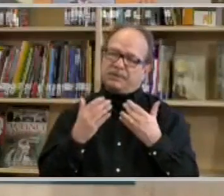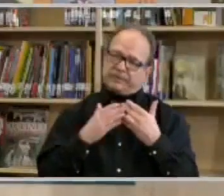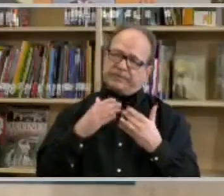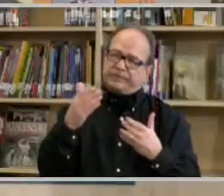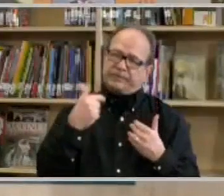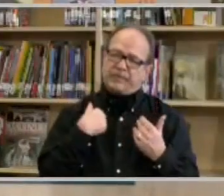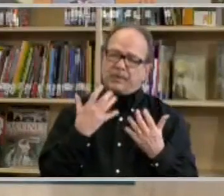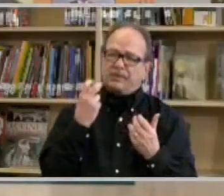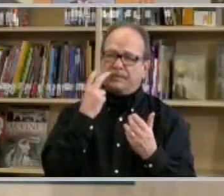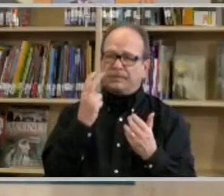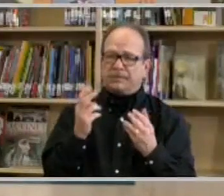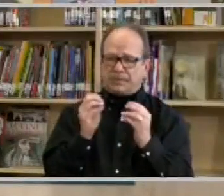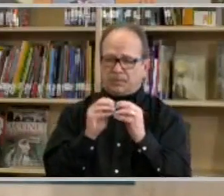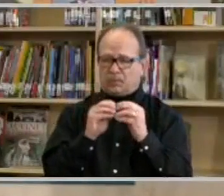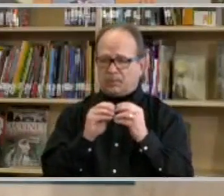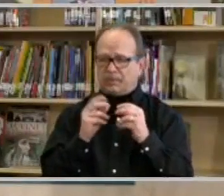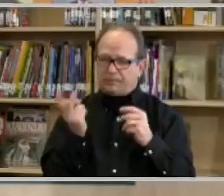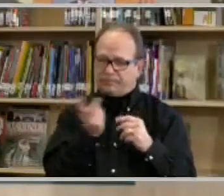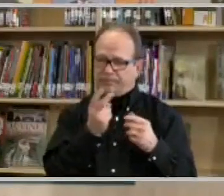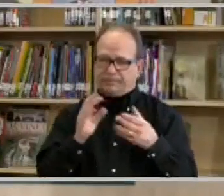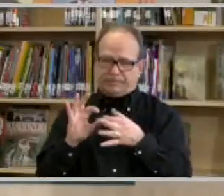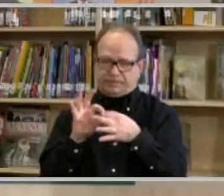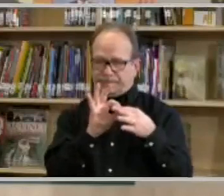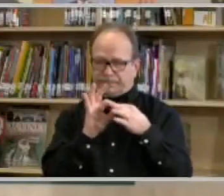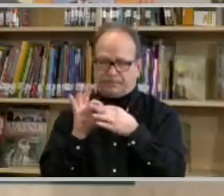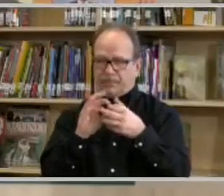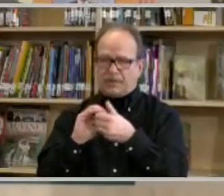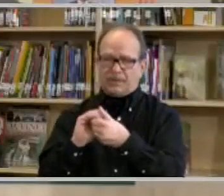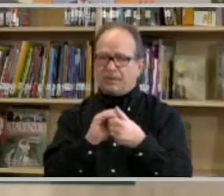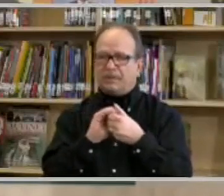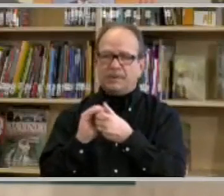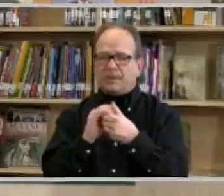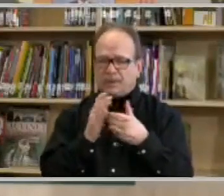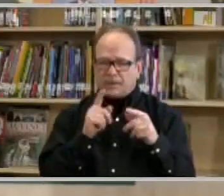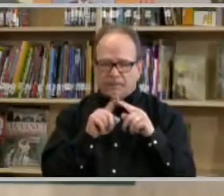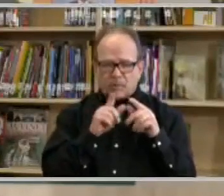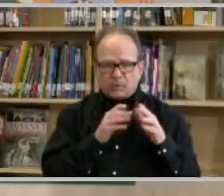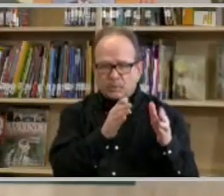AND WHAT I WOULD LIKE TO SEE US